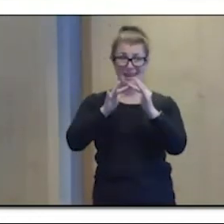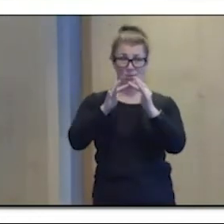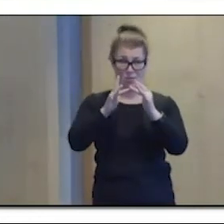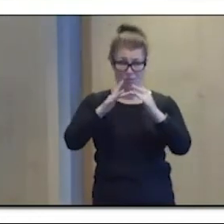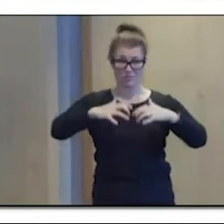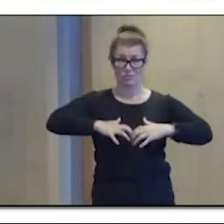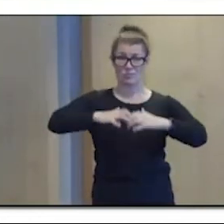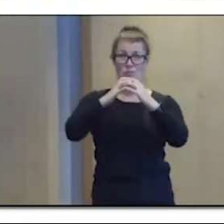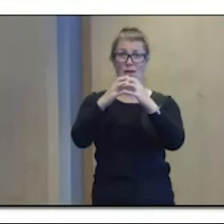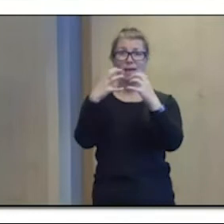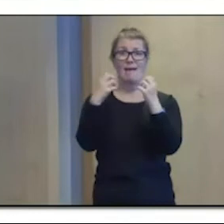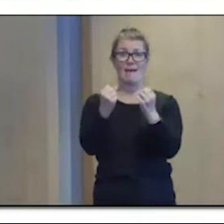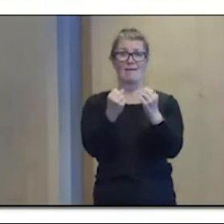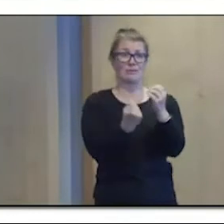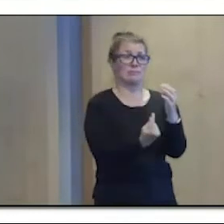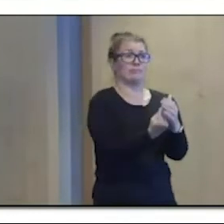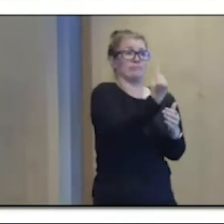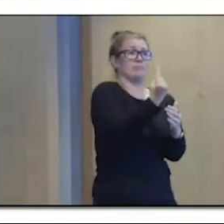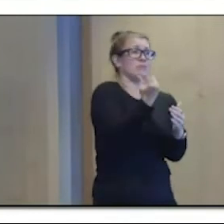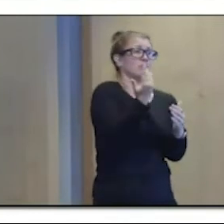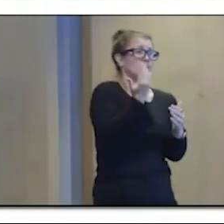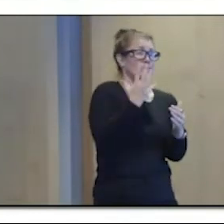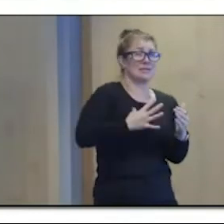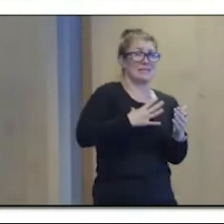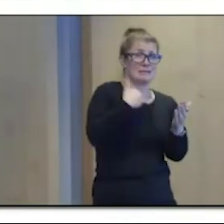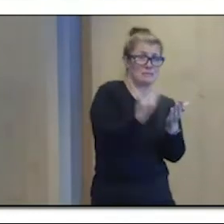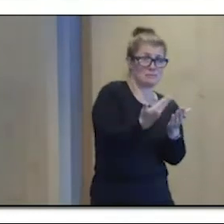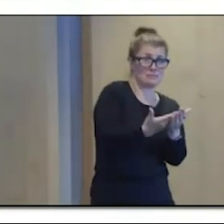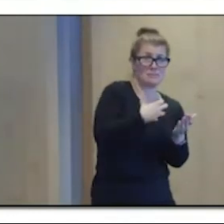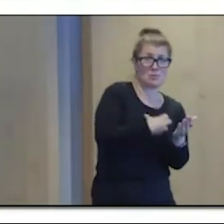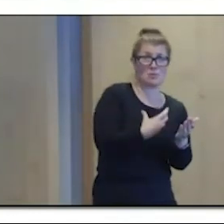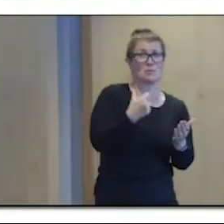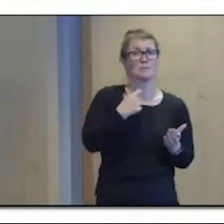when we have exceptional demand because we wouldn't use those assets rarely they'd just